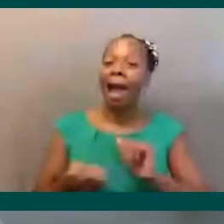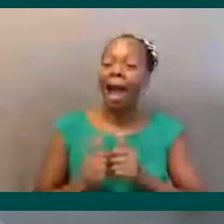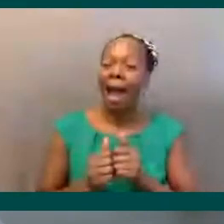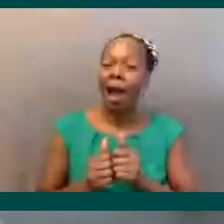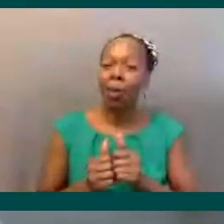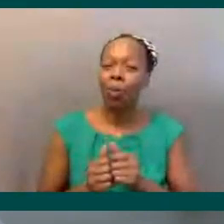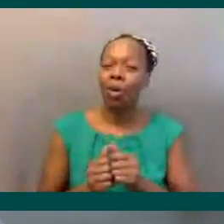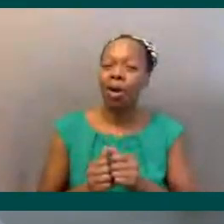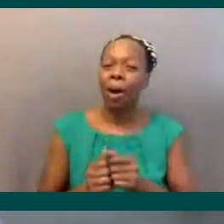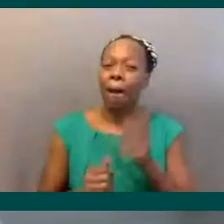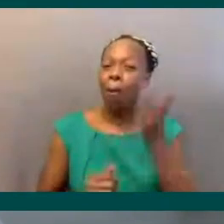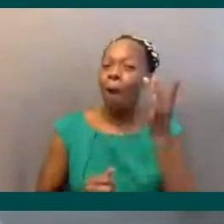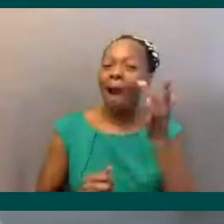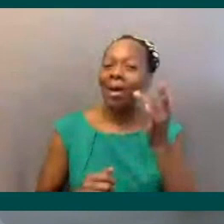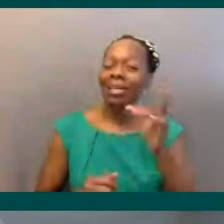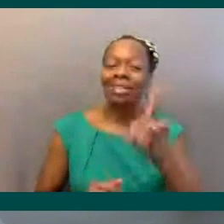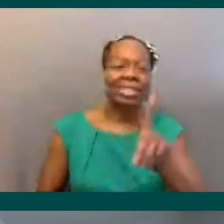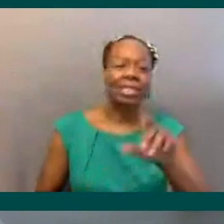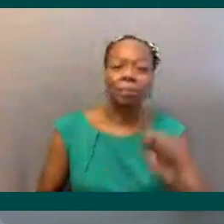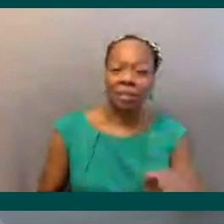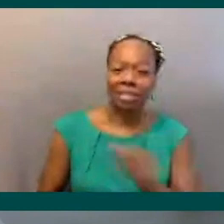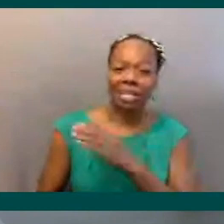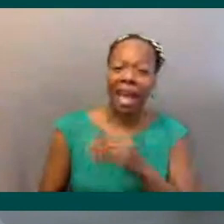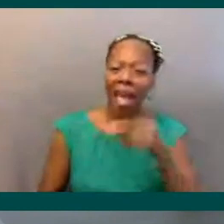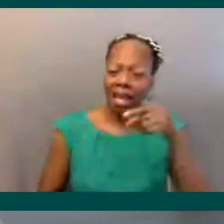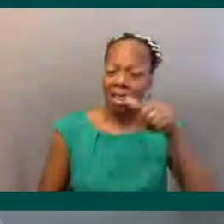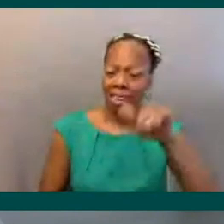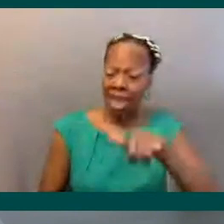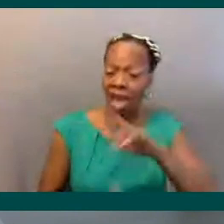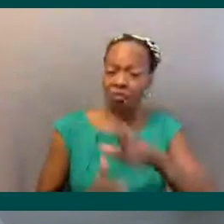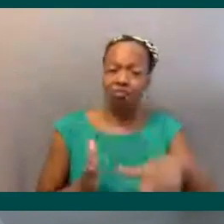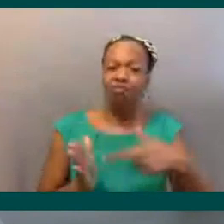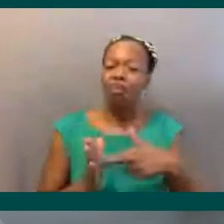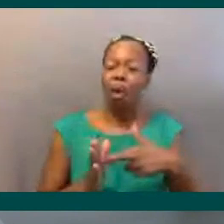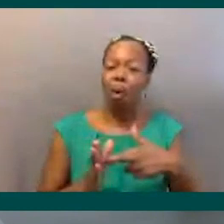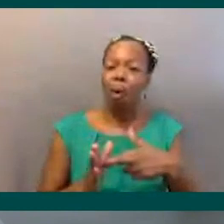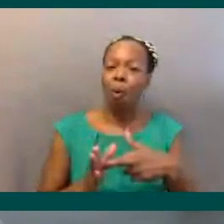and addresses the various sort of kinds of function